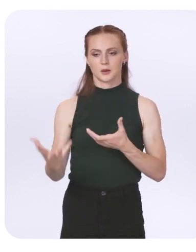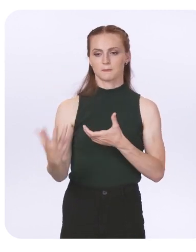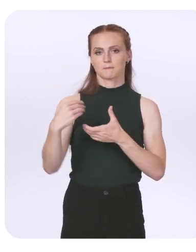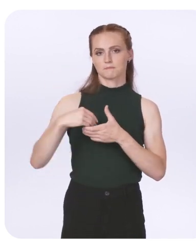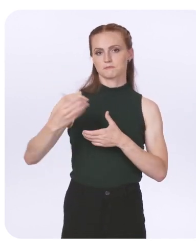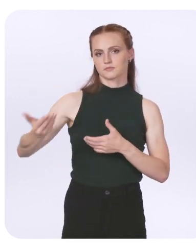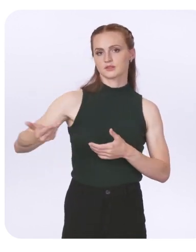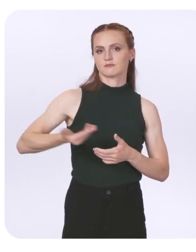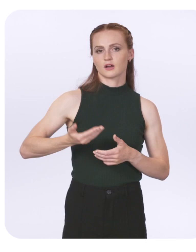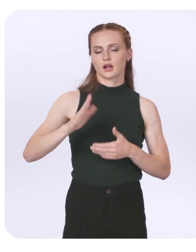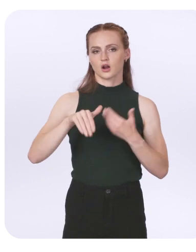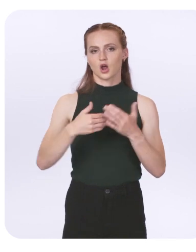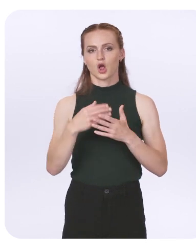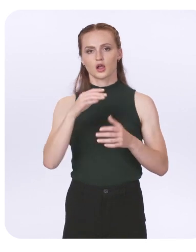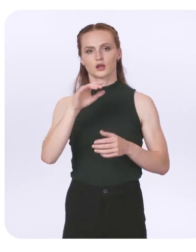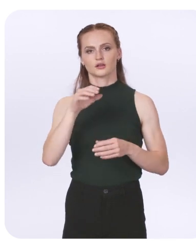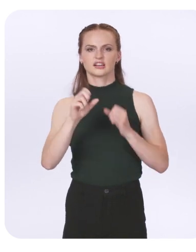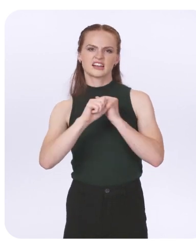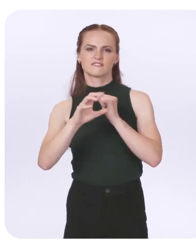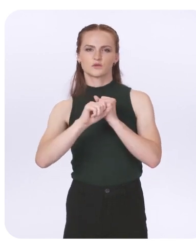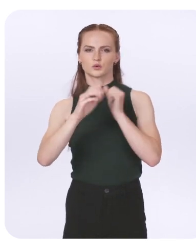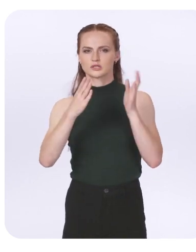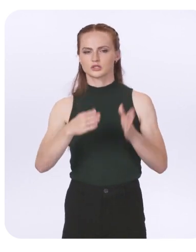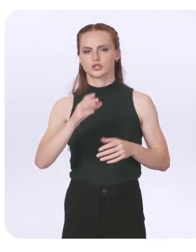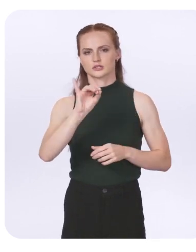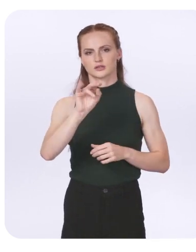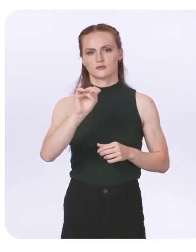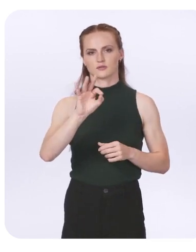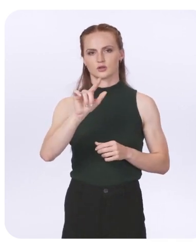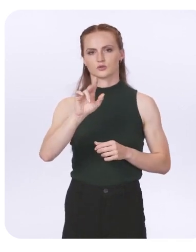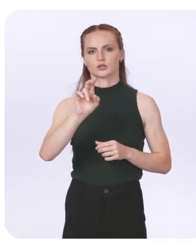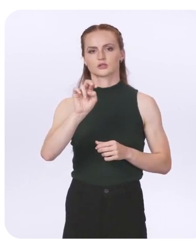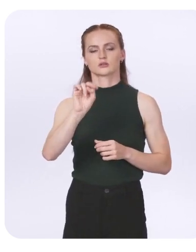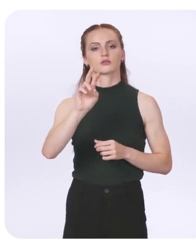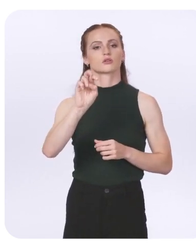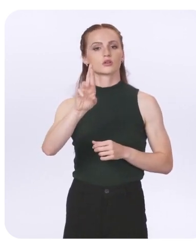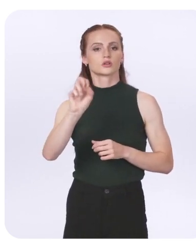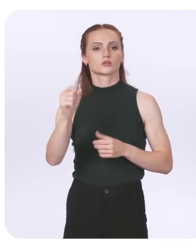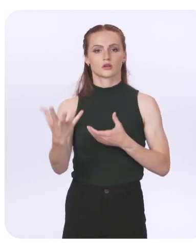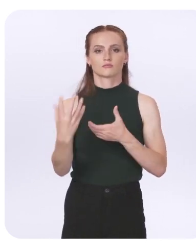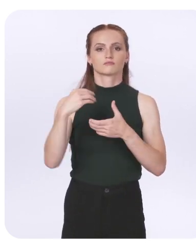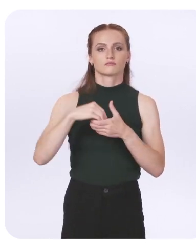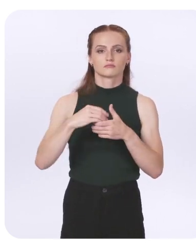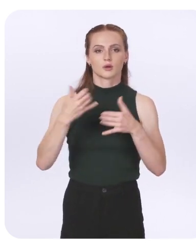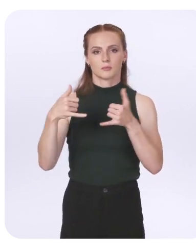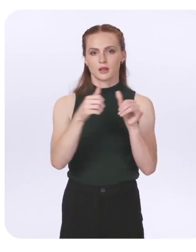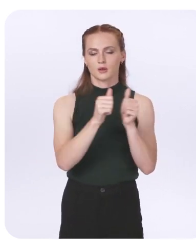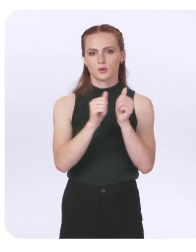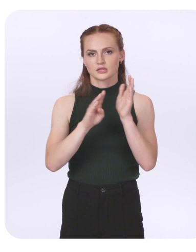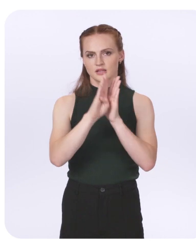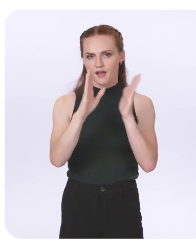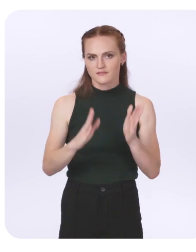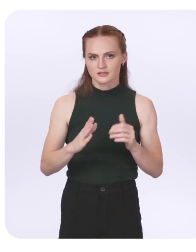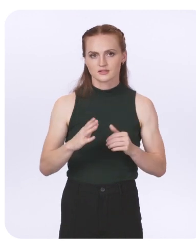to preview the game and play with the devs. It was a win-win situation because we all had a blast playing.